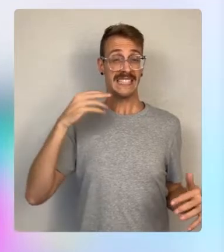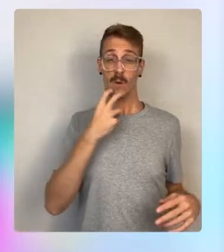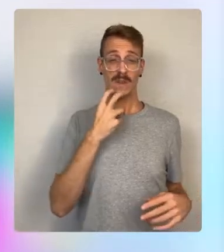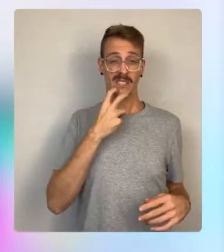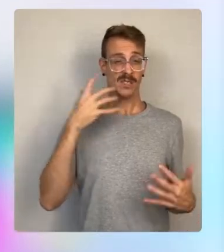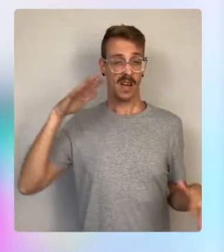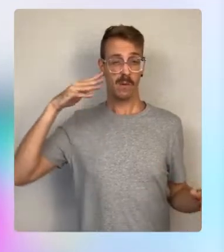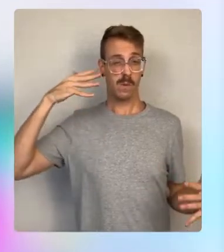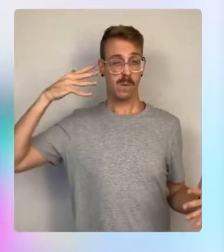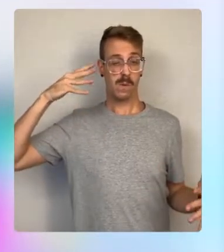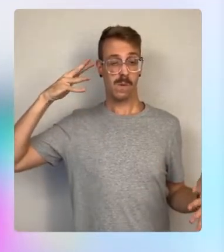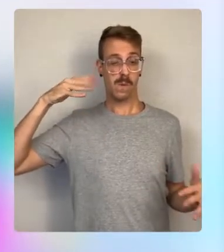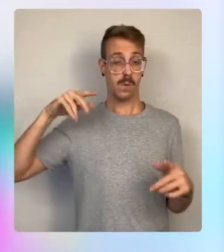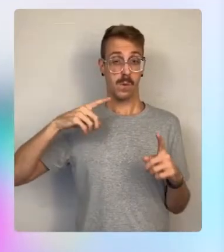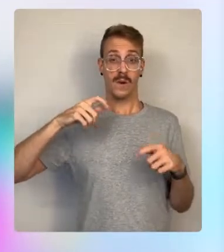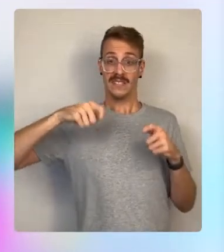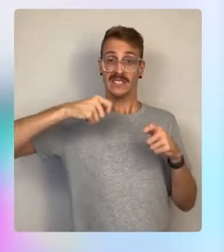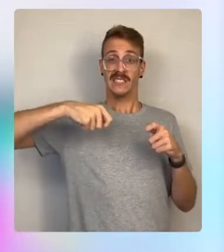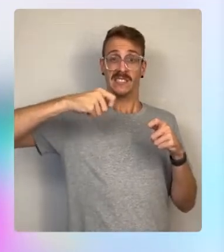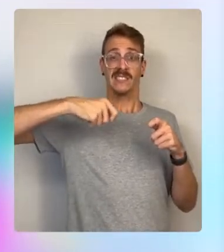(wind gushing)